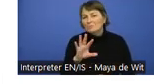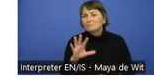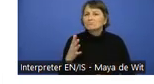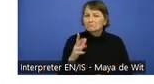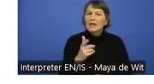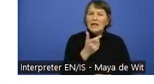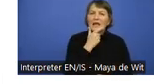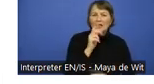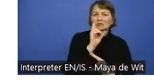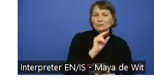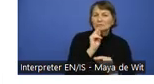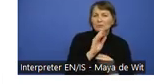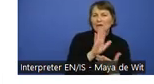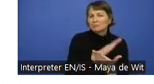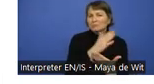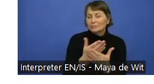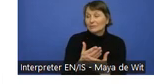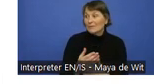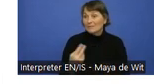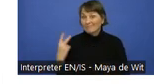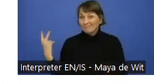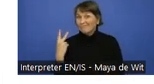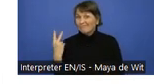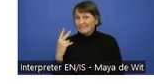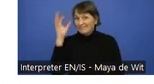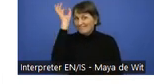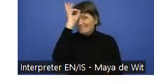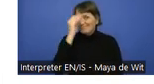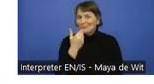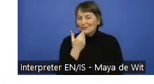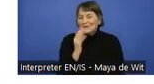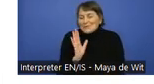Because otherwise Alberto and I won't be able to understand what's happening.